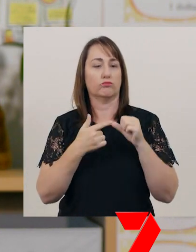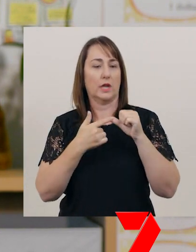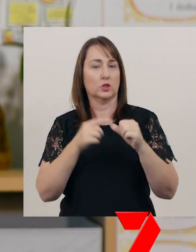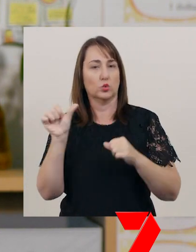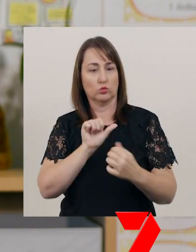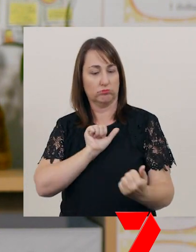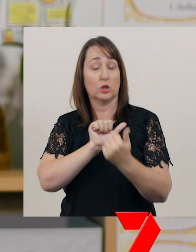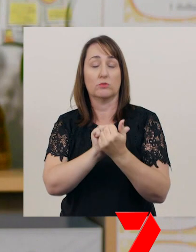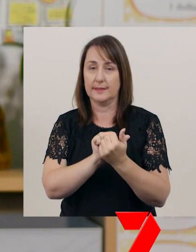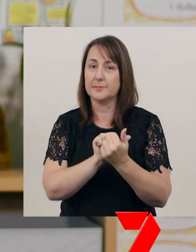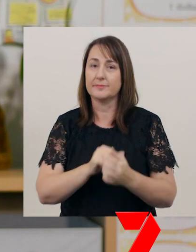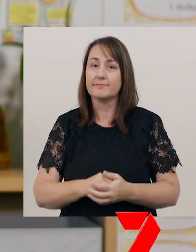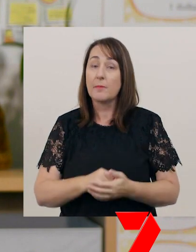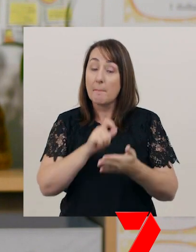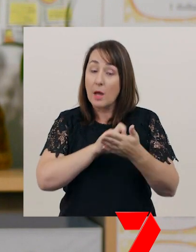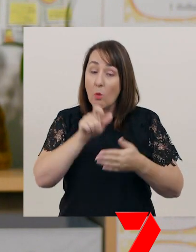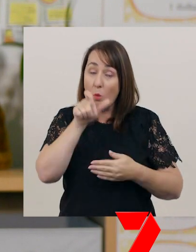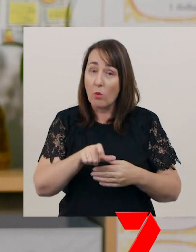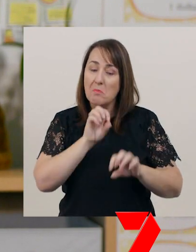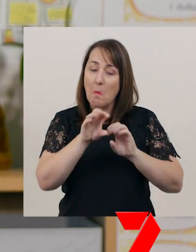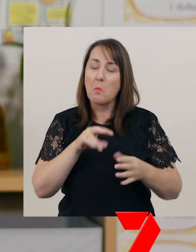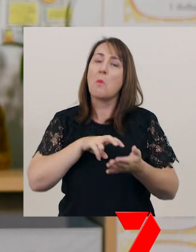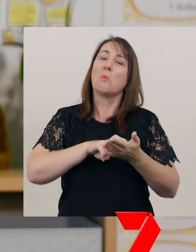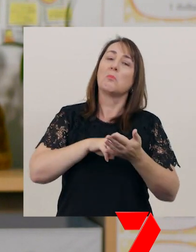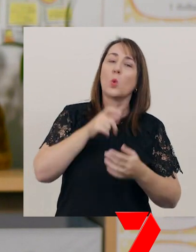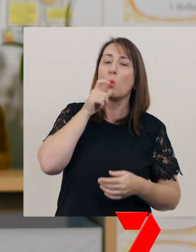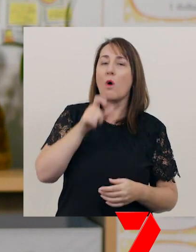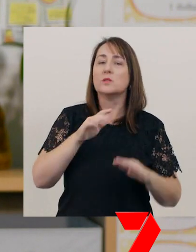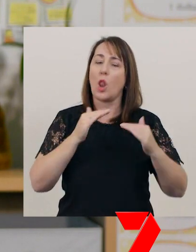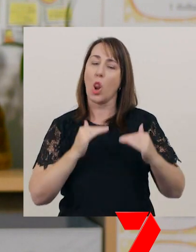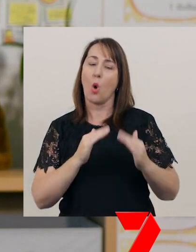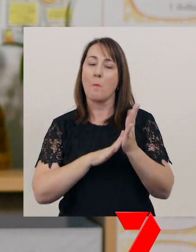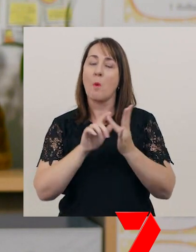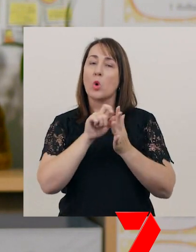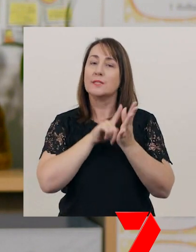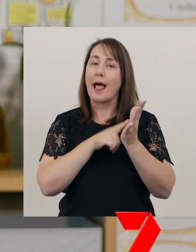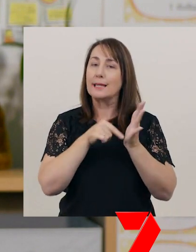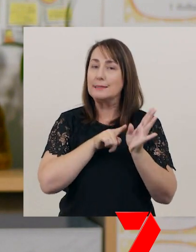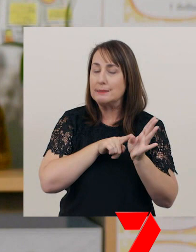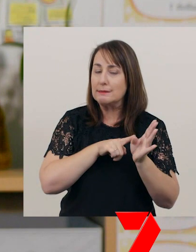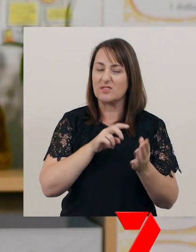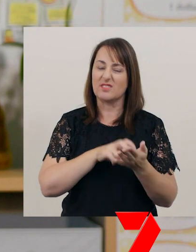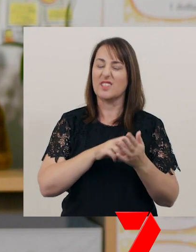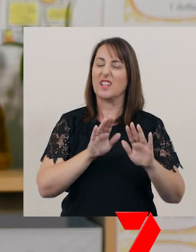Authors can also use low modality to argue against something, making a position seem weaker.